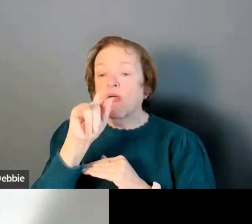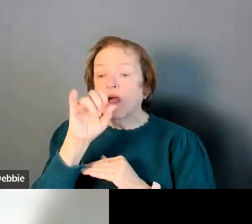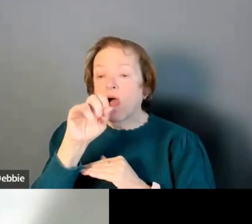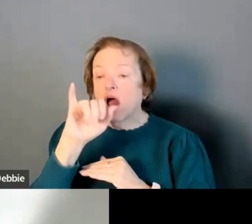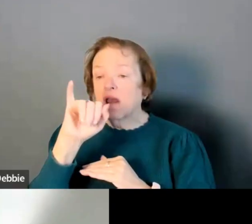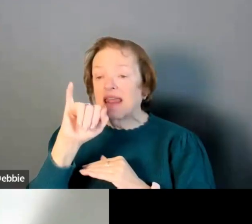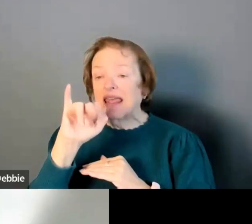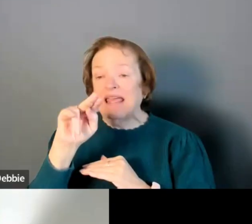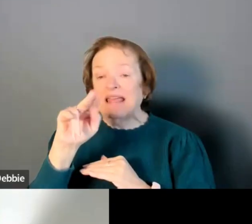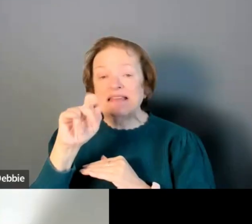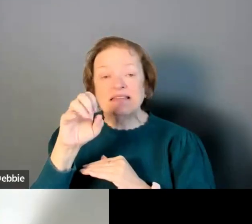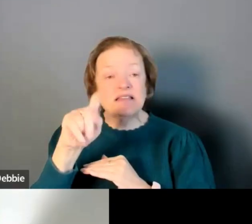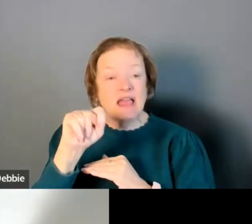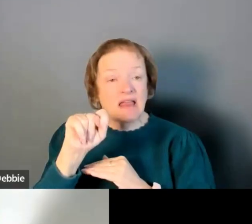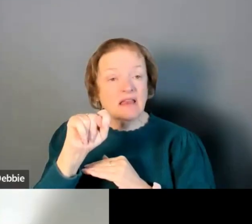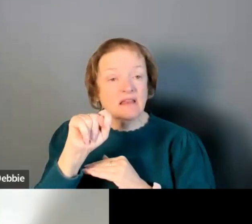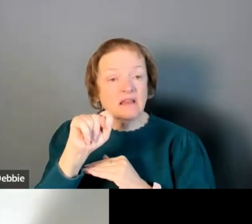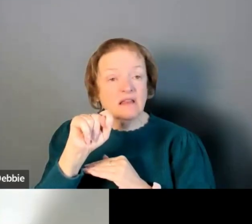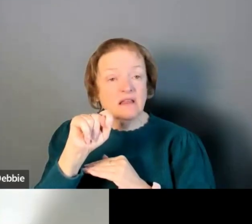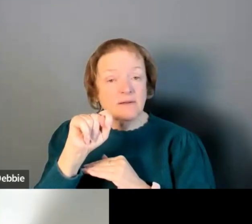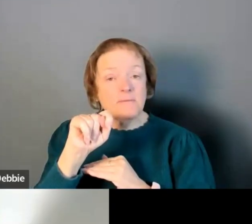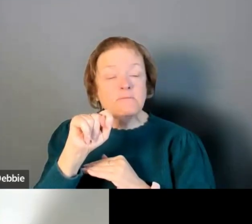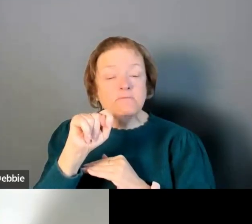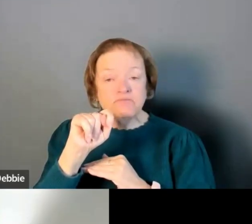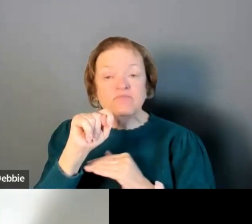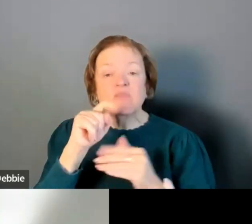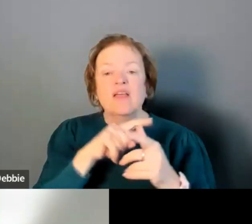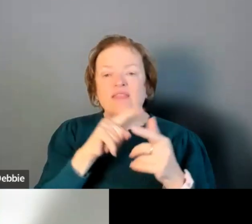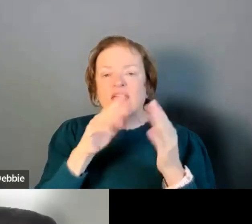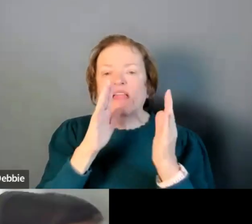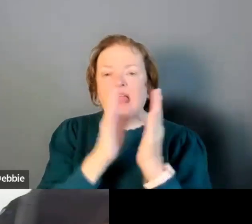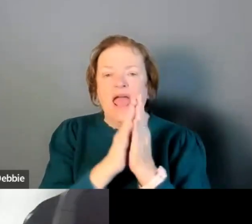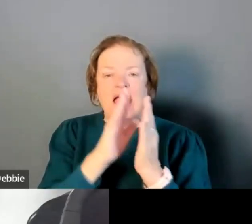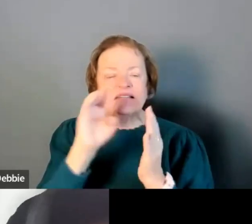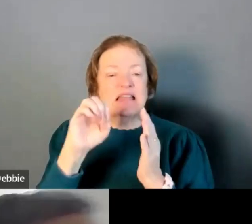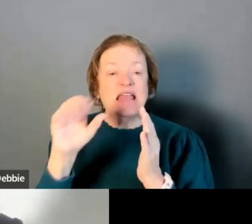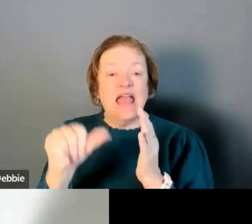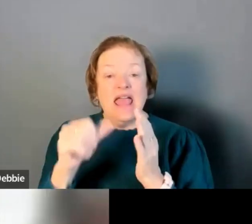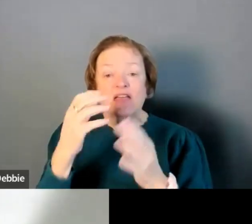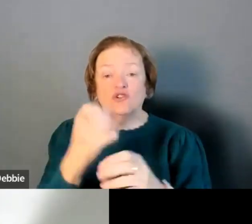See if you can get your education audiologist or your district to get you.